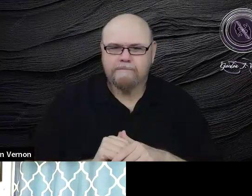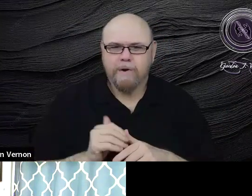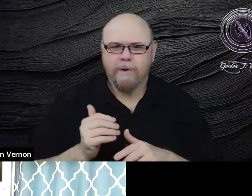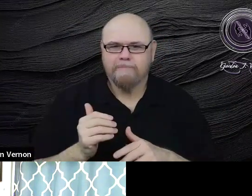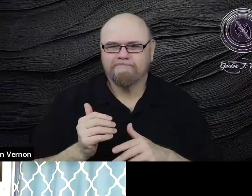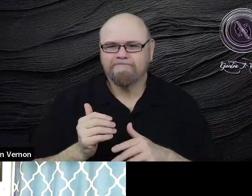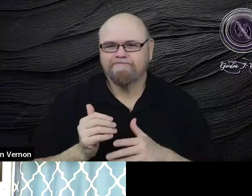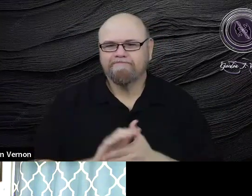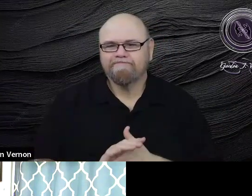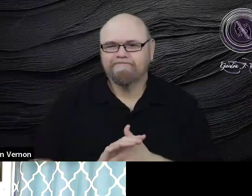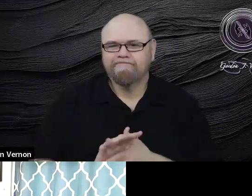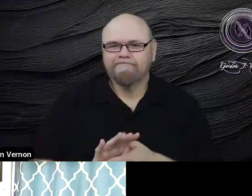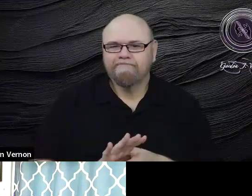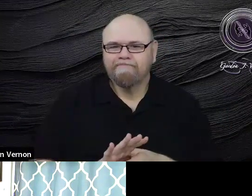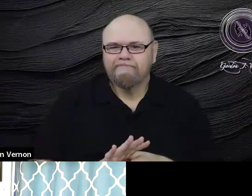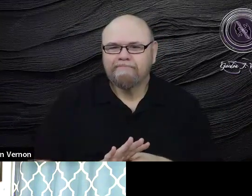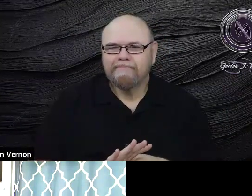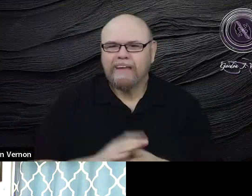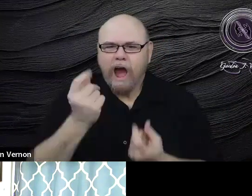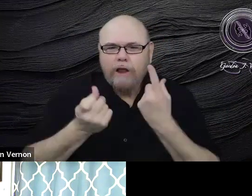these dynamics of distraction translate